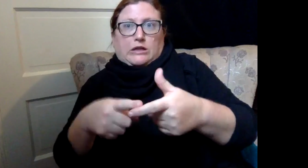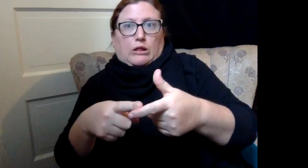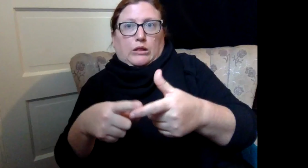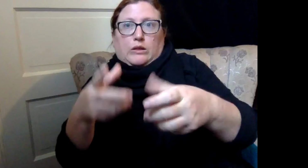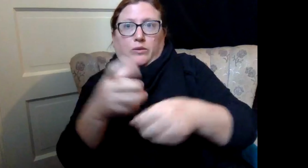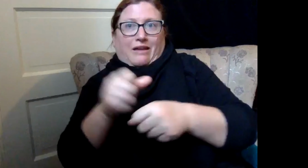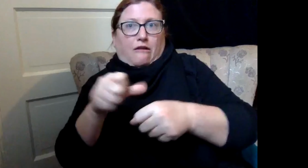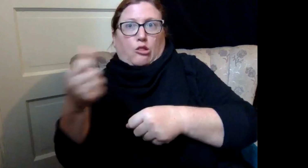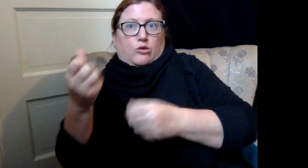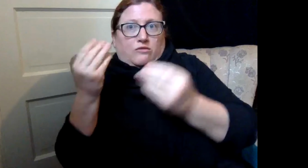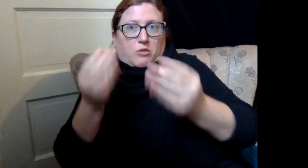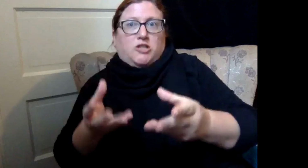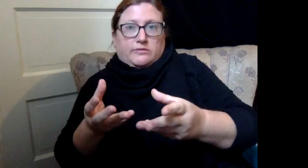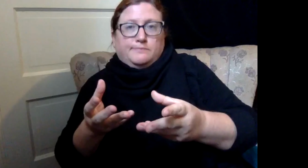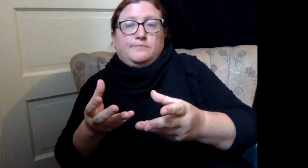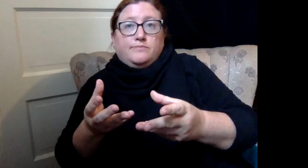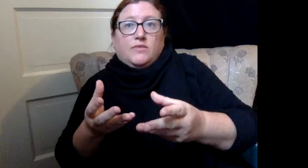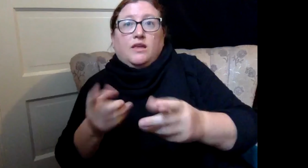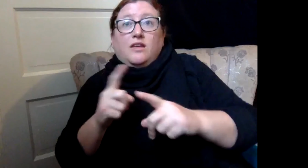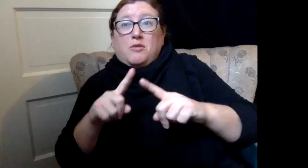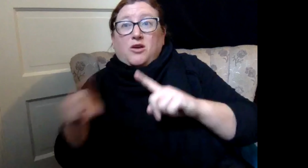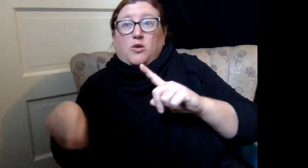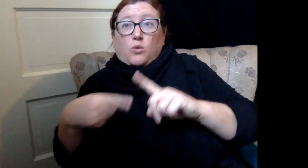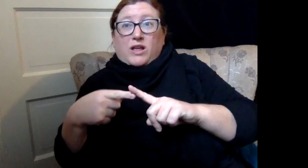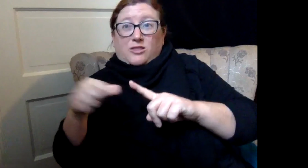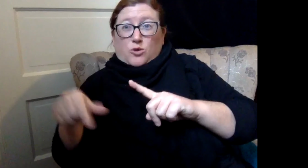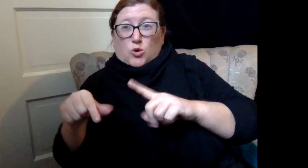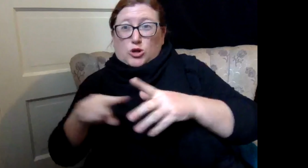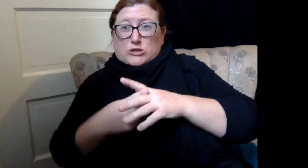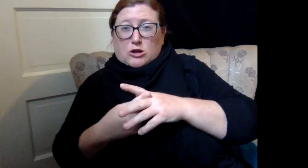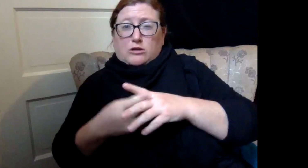most likely remain closed.